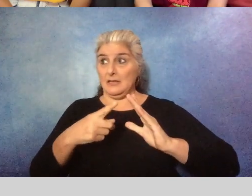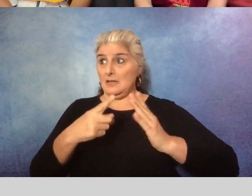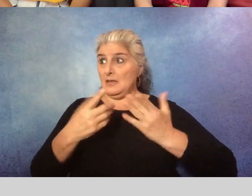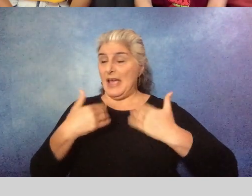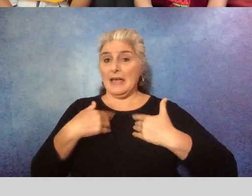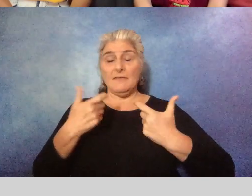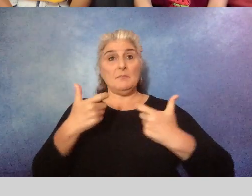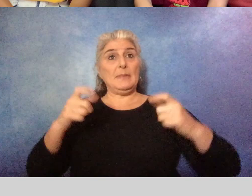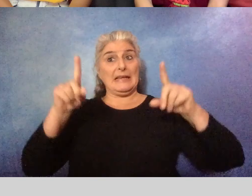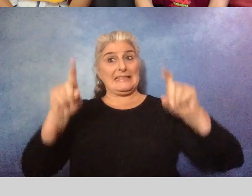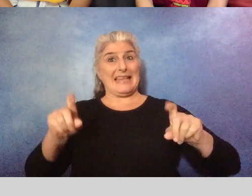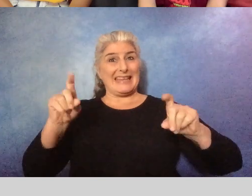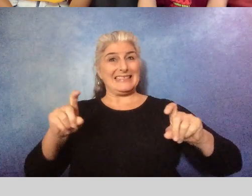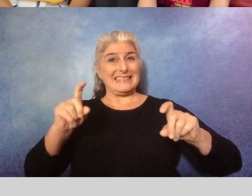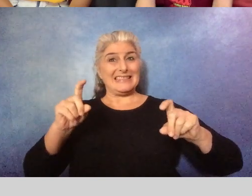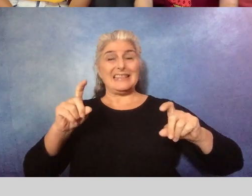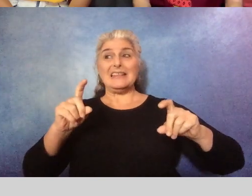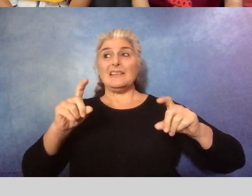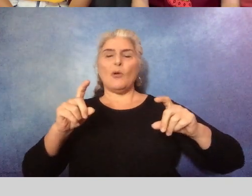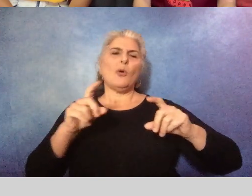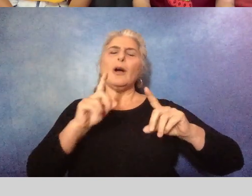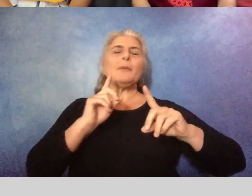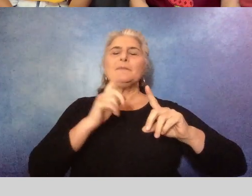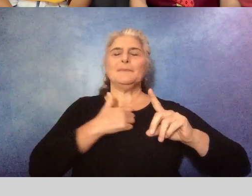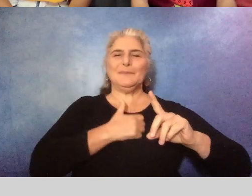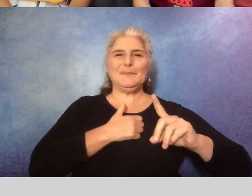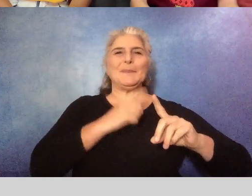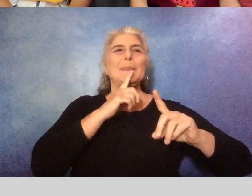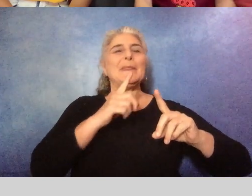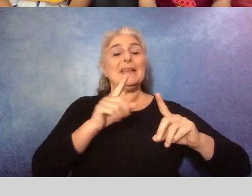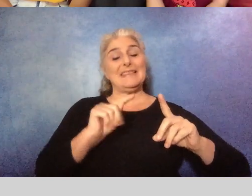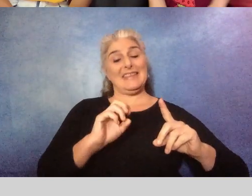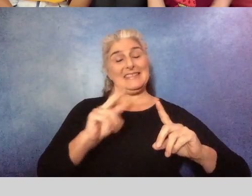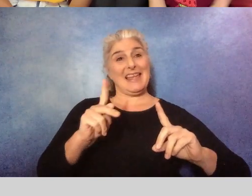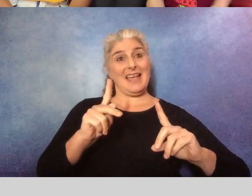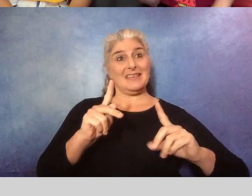because you know how things get, you know, and,